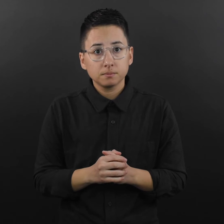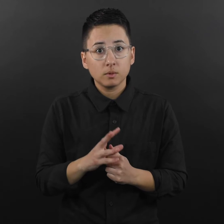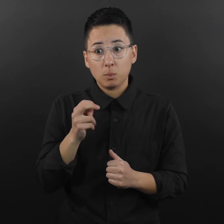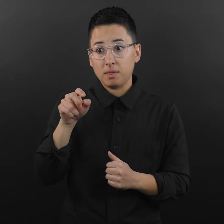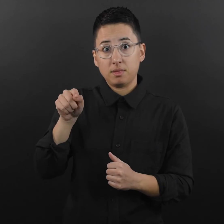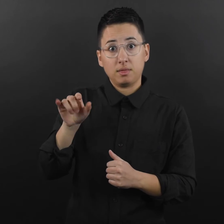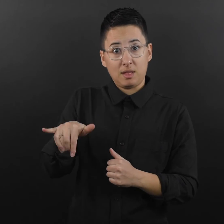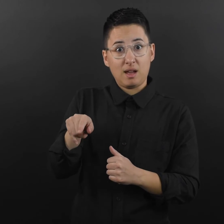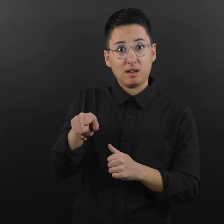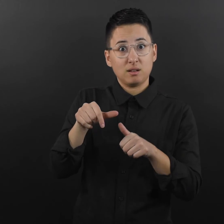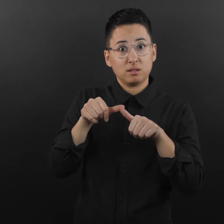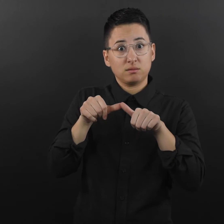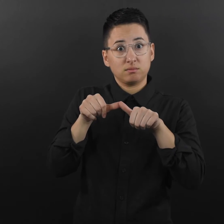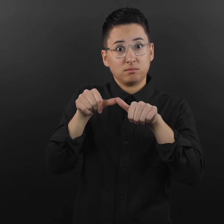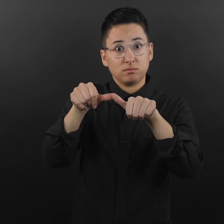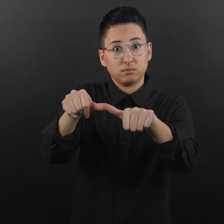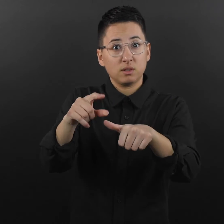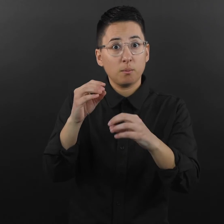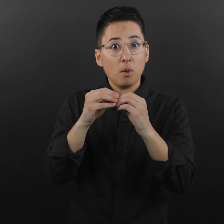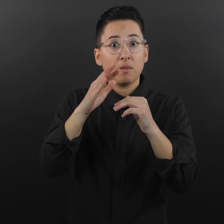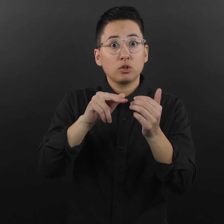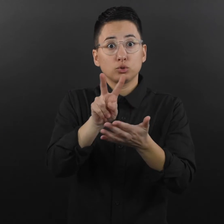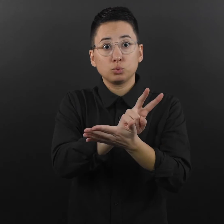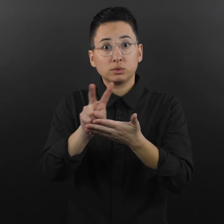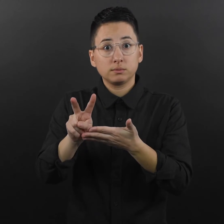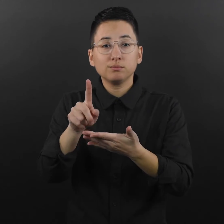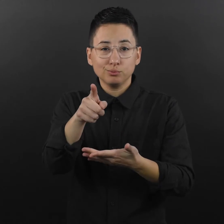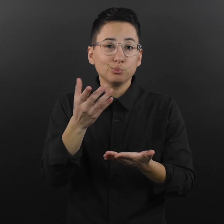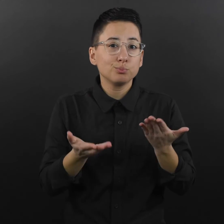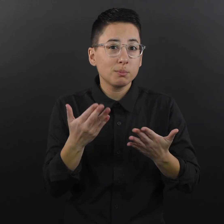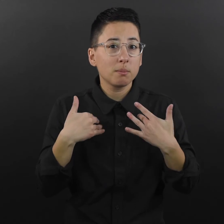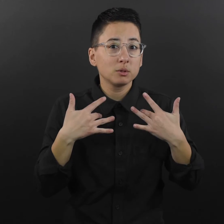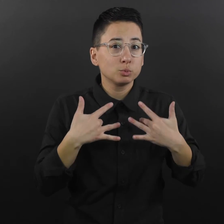When these symptoms last longer than two weeks, you may have depression or anxiety.